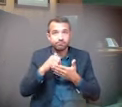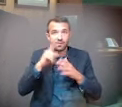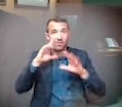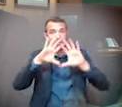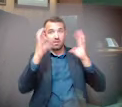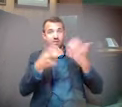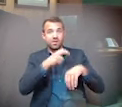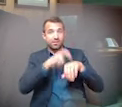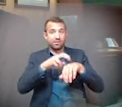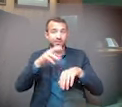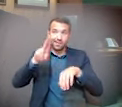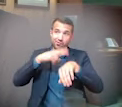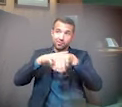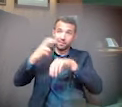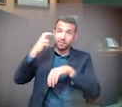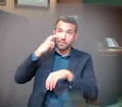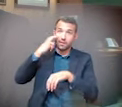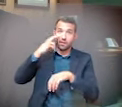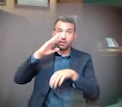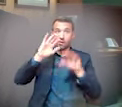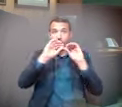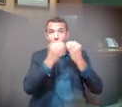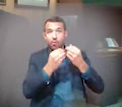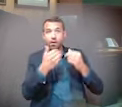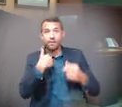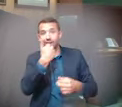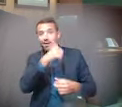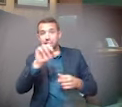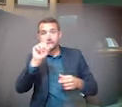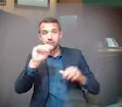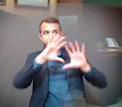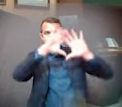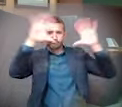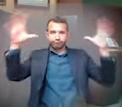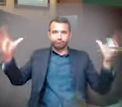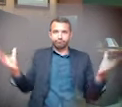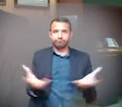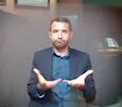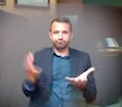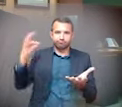and I hope that other organizations of people with disabilities and the world in general, will be able to take coming out